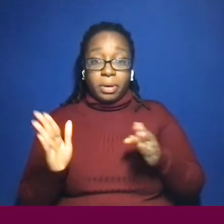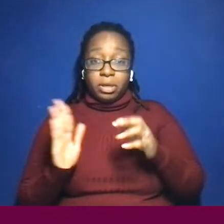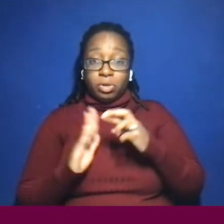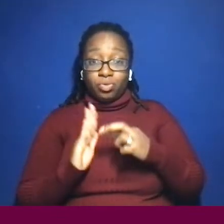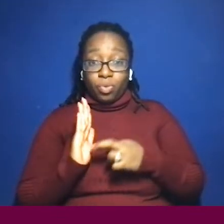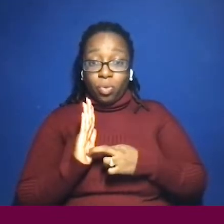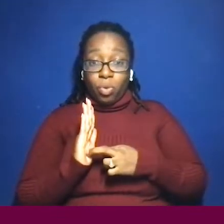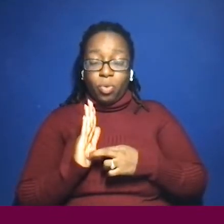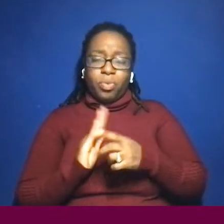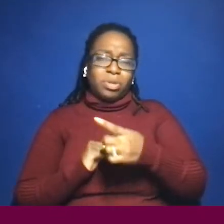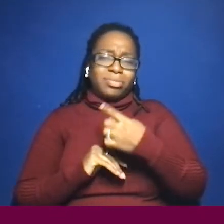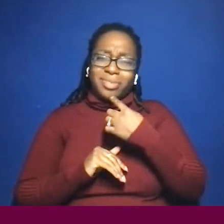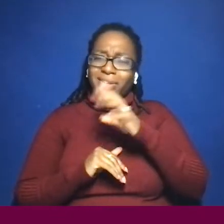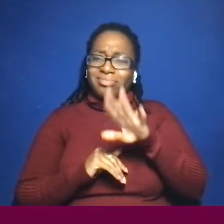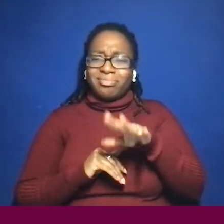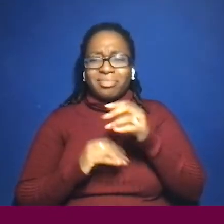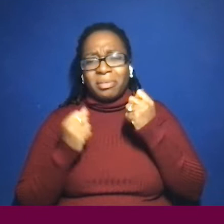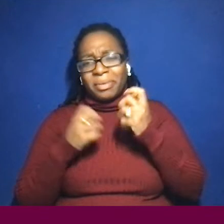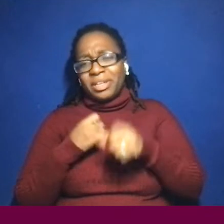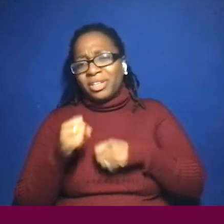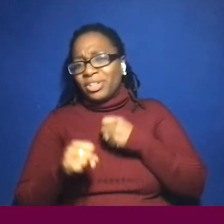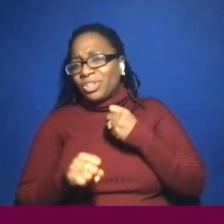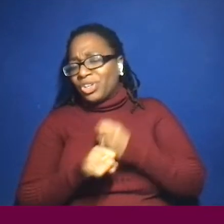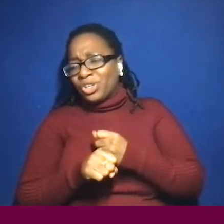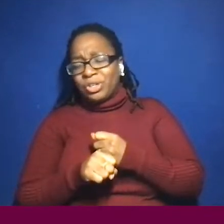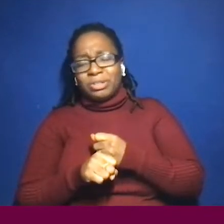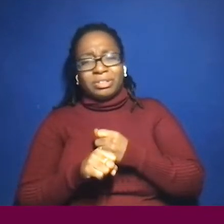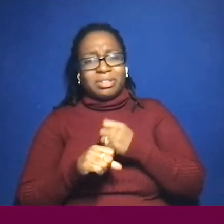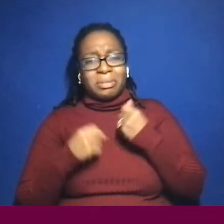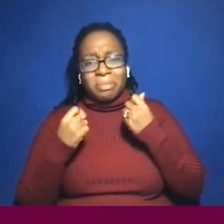as you said, many, many years in the making. Sheri Fink: